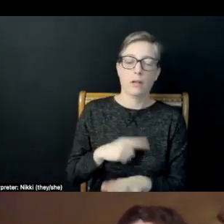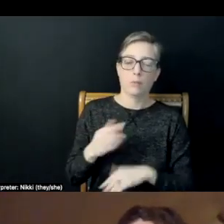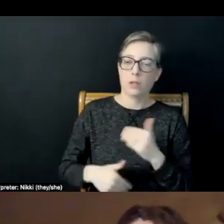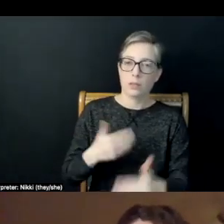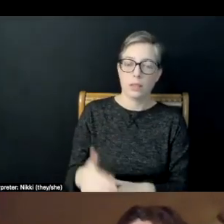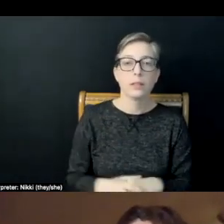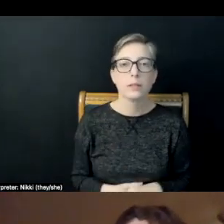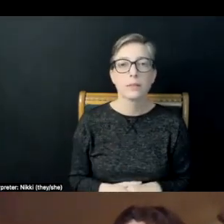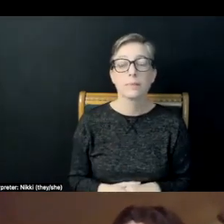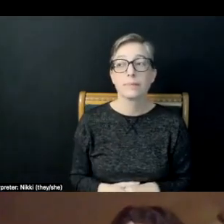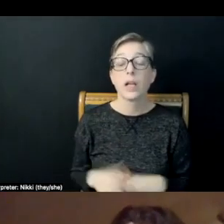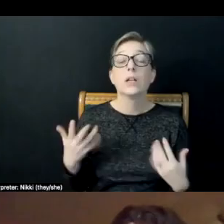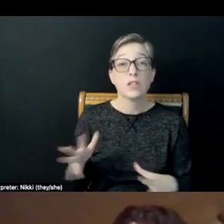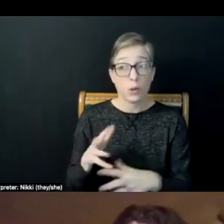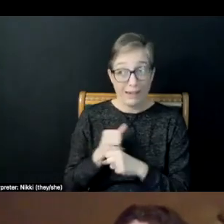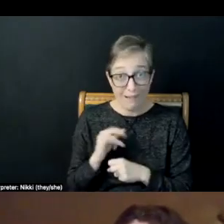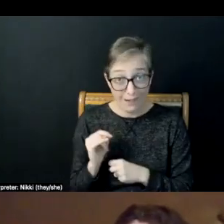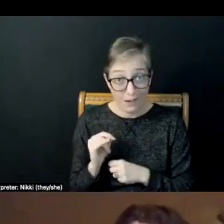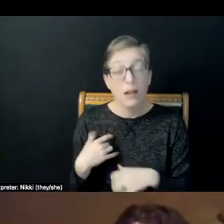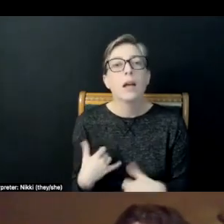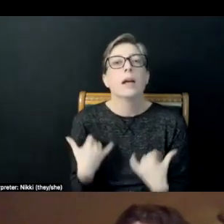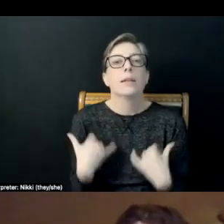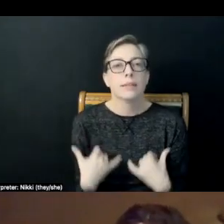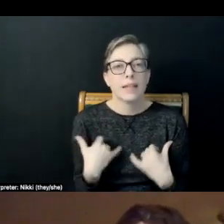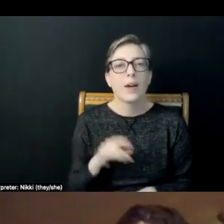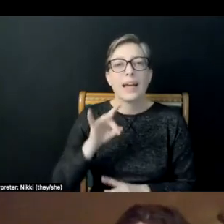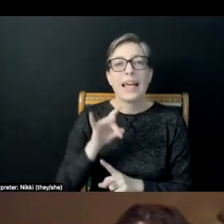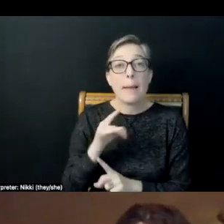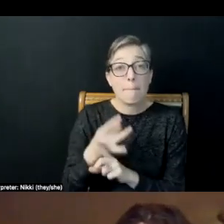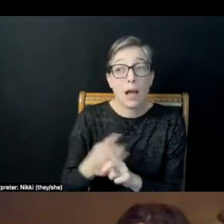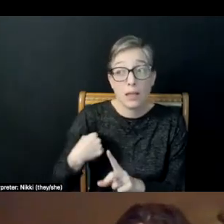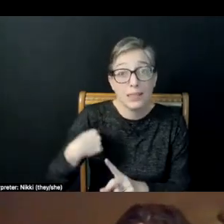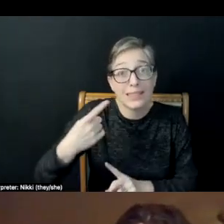figuring out how my house needs to be and relearning how to do tasks on my own.